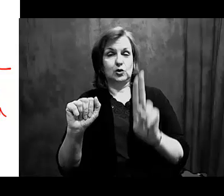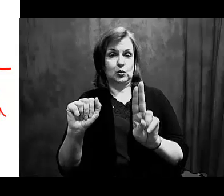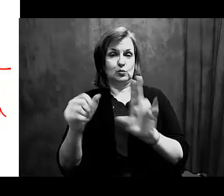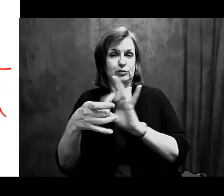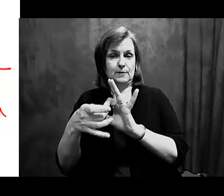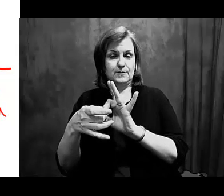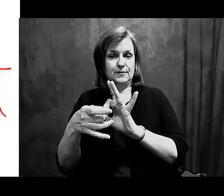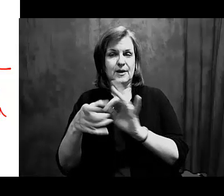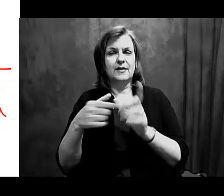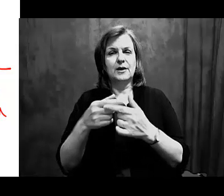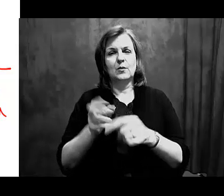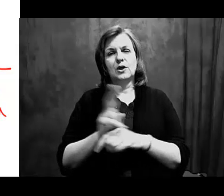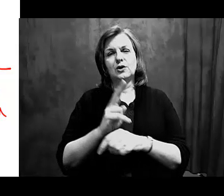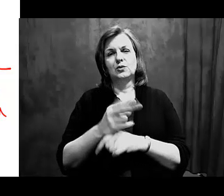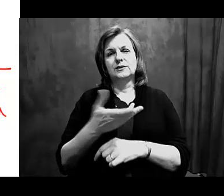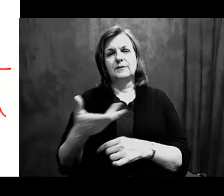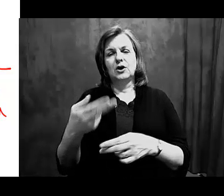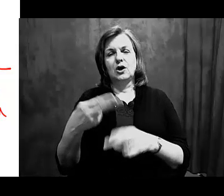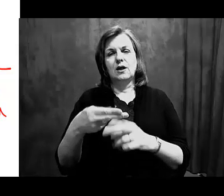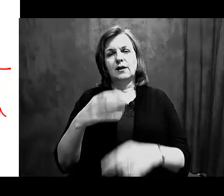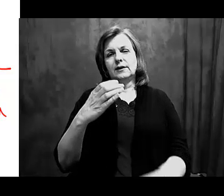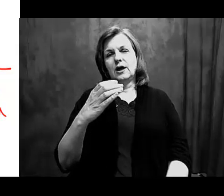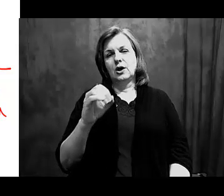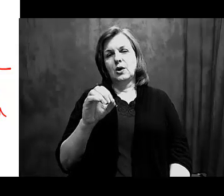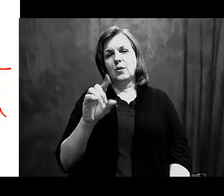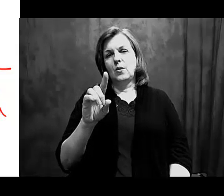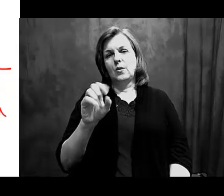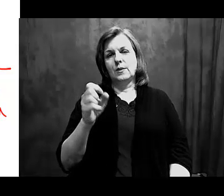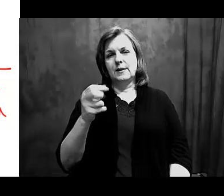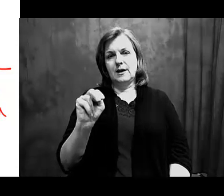and then from there we're going to use this thing known as a codon